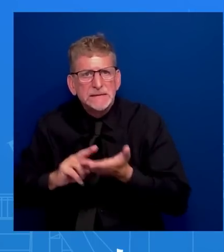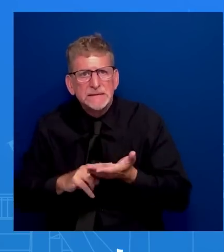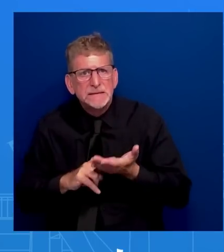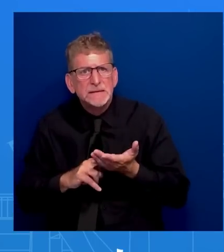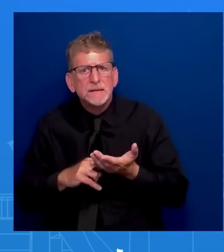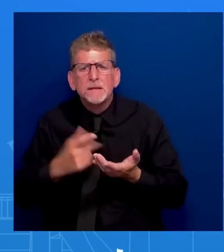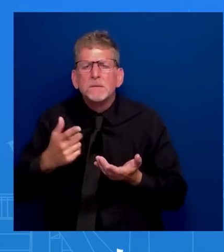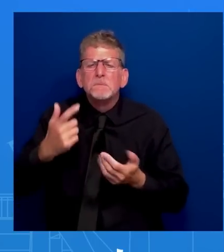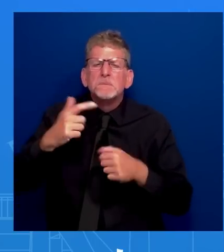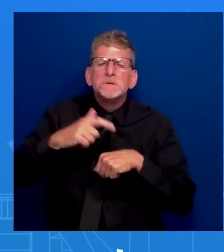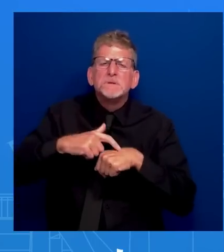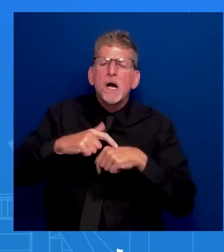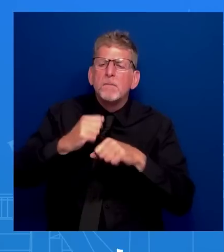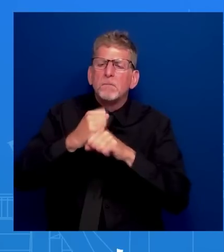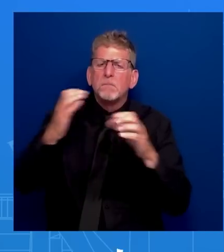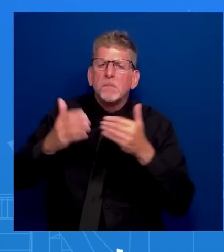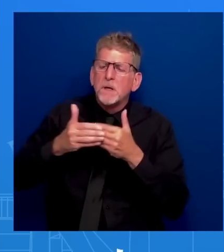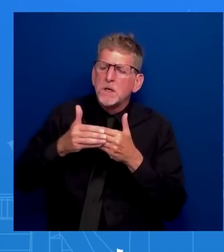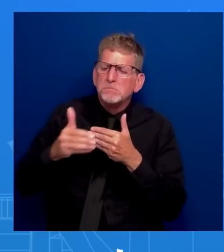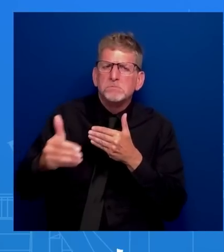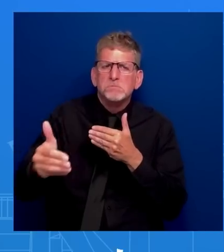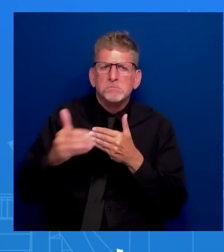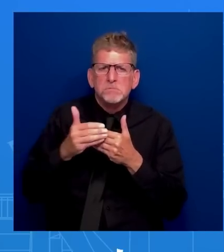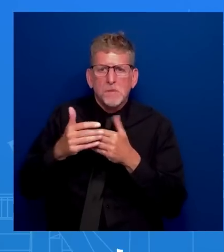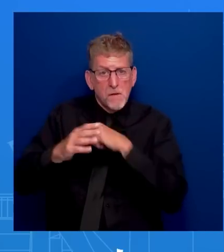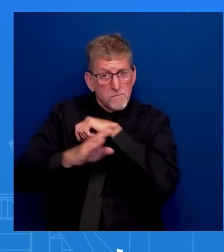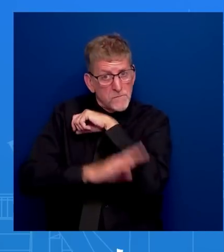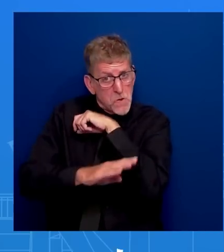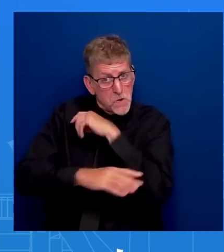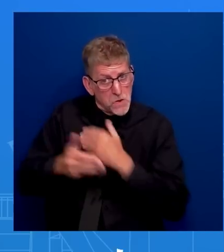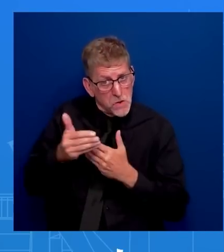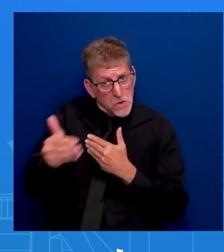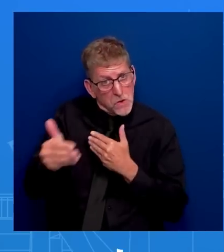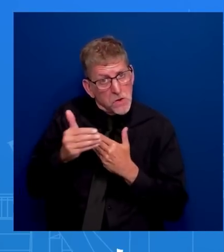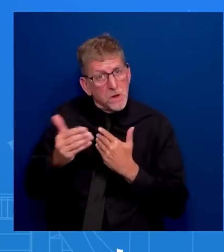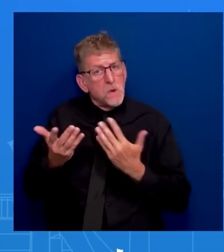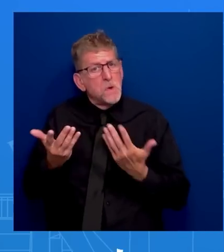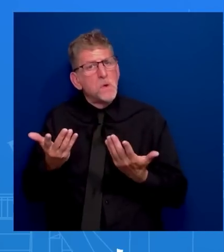And what's his message to those leaders -- leaders of those seven countries, including Turkey?